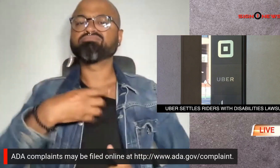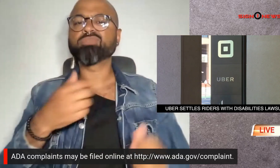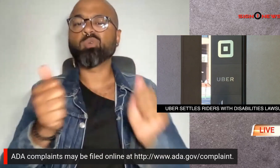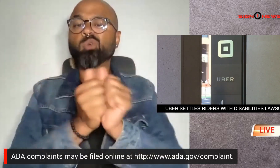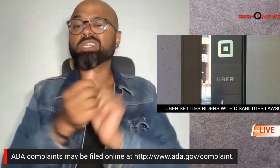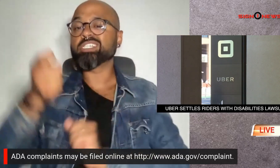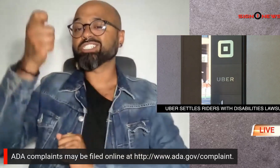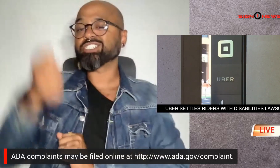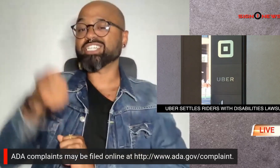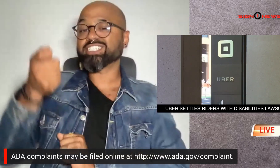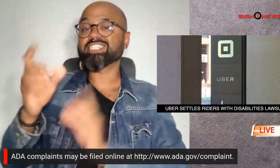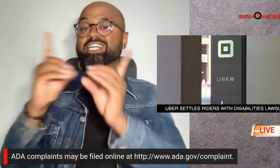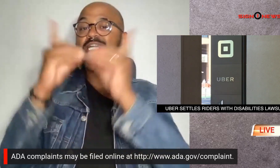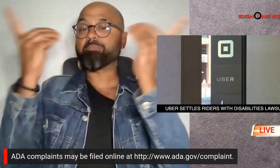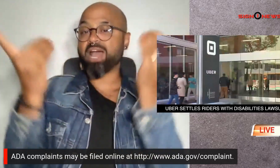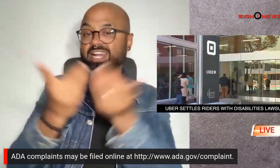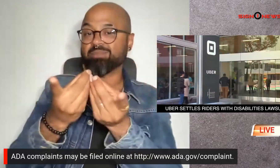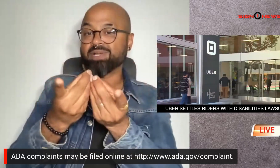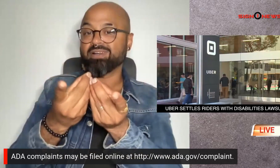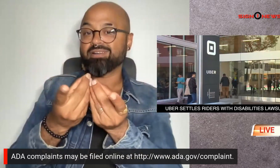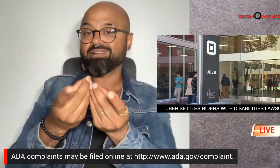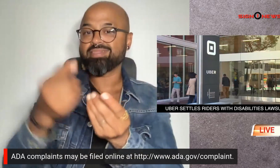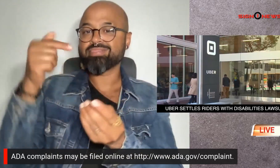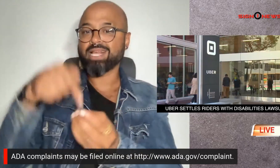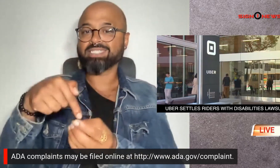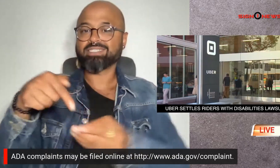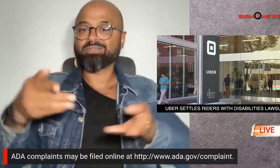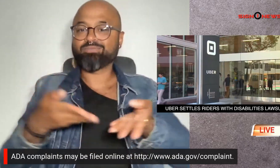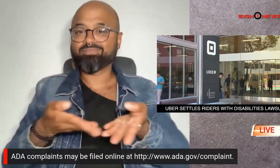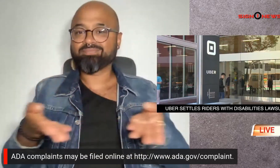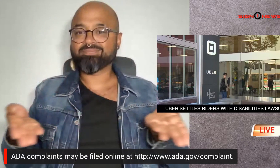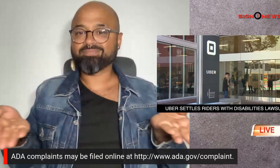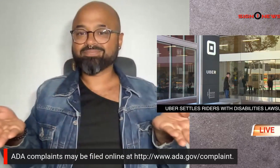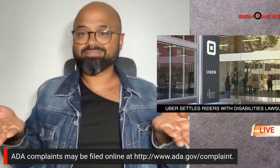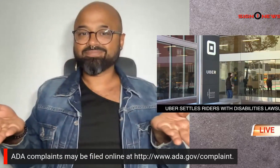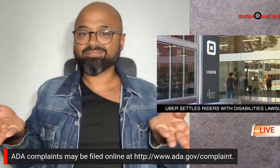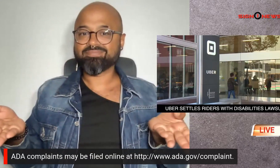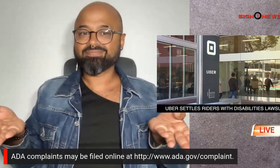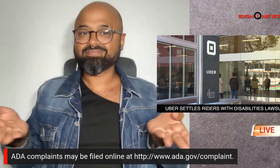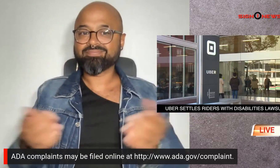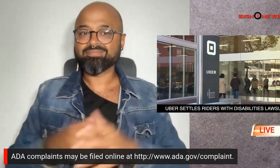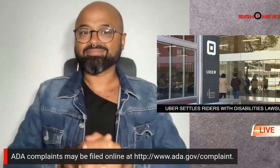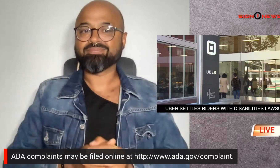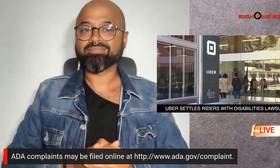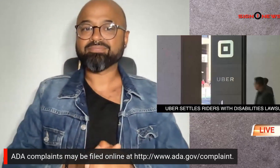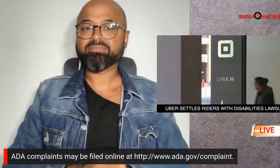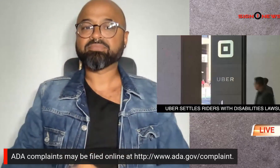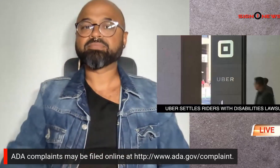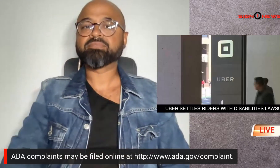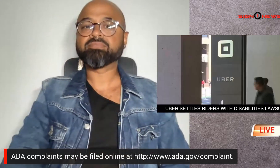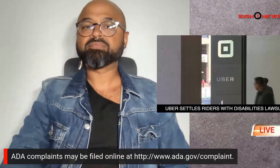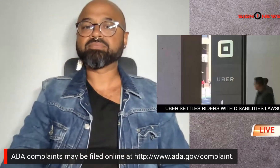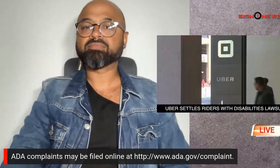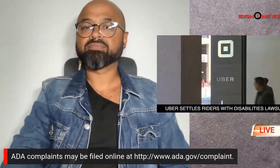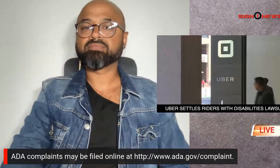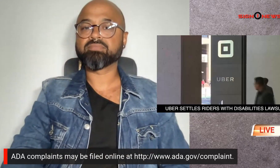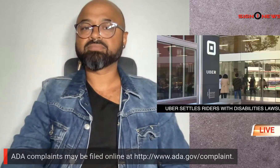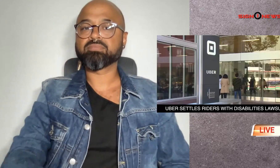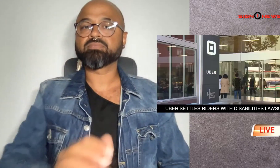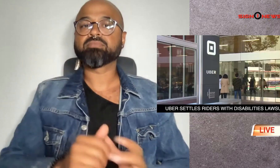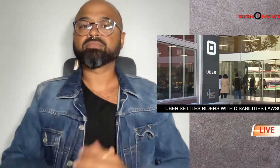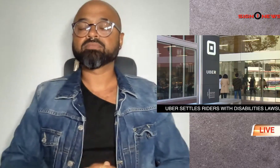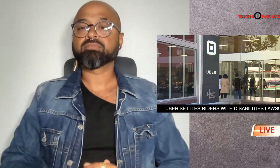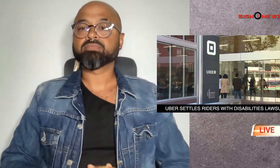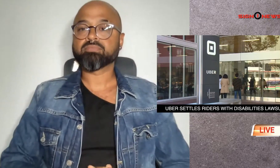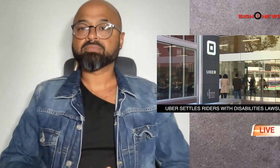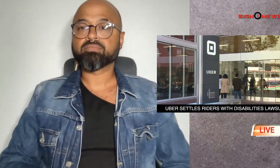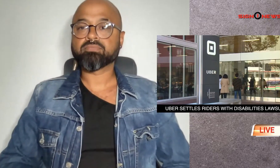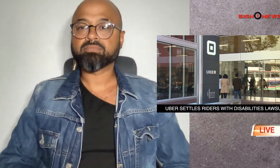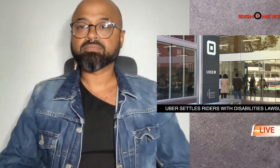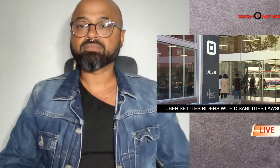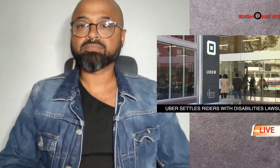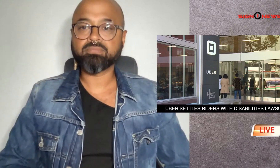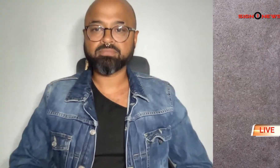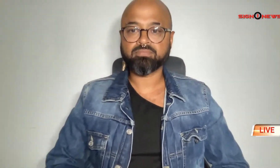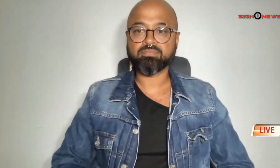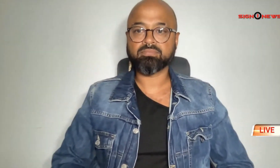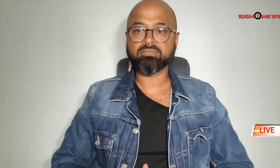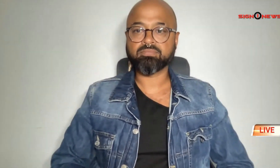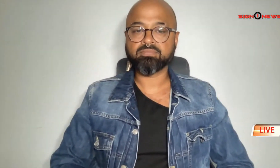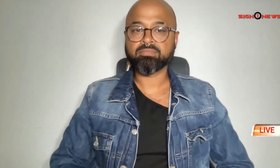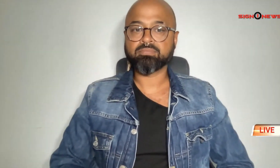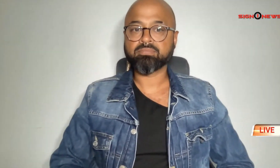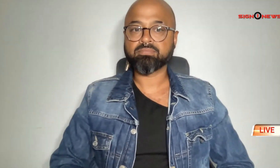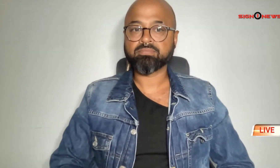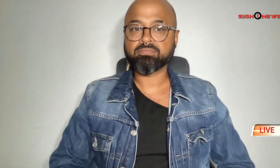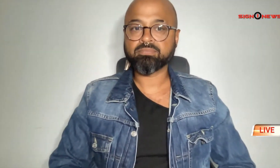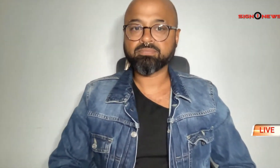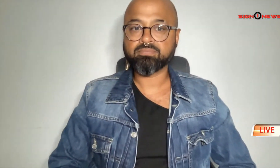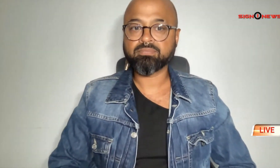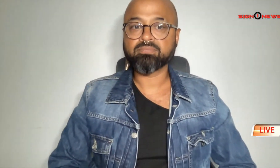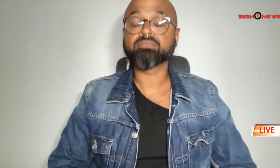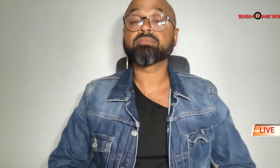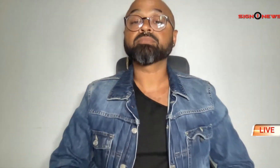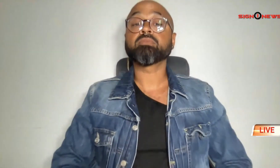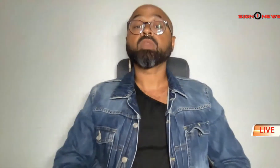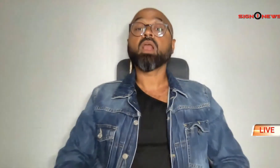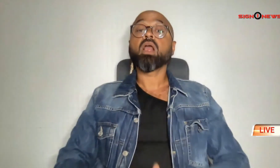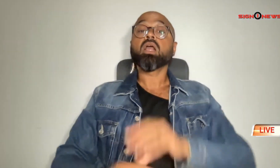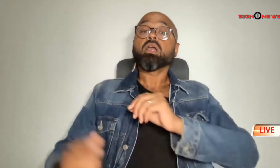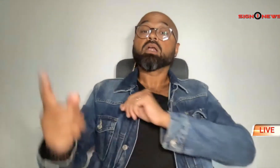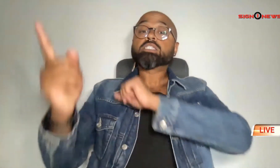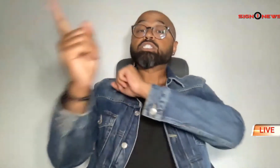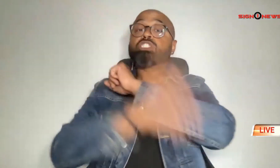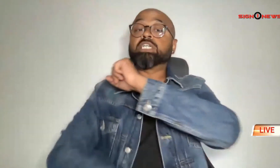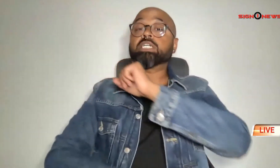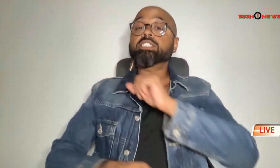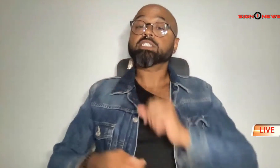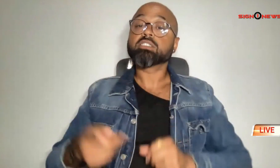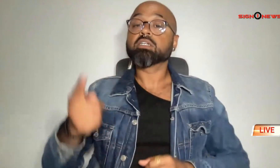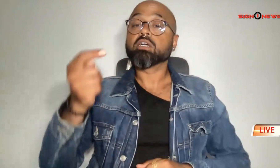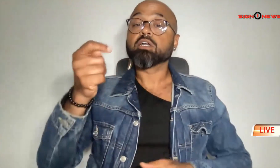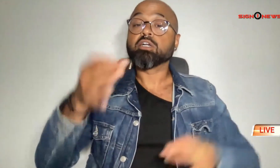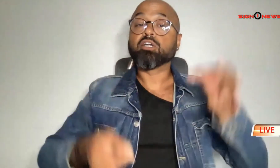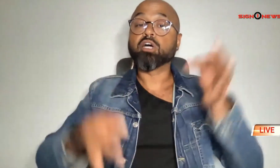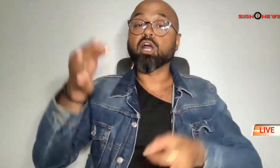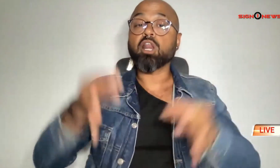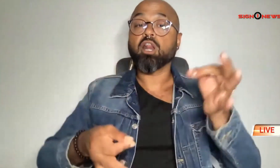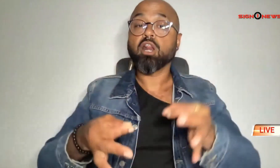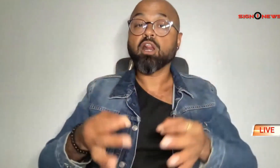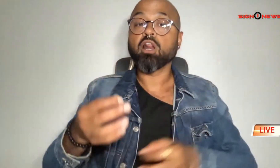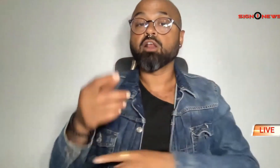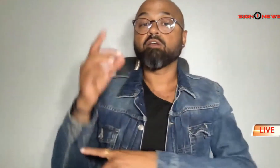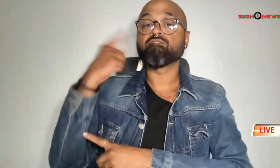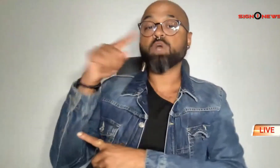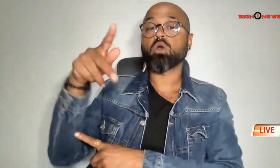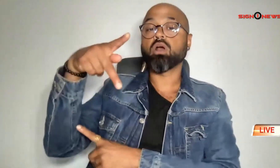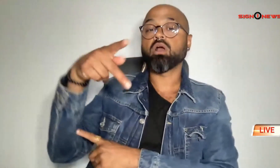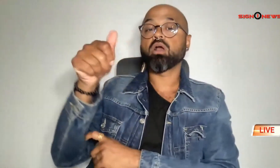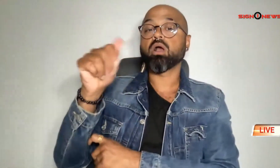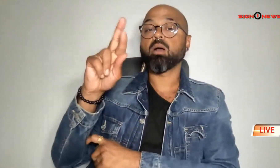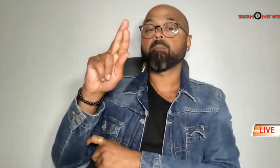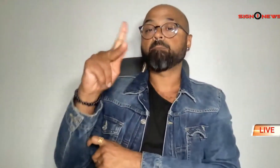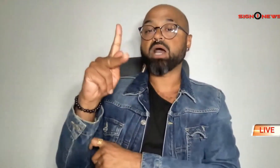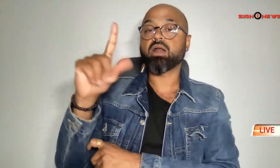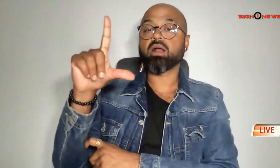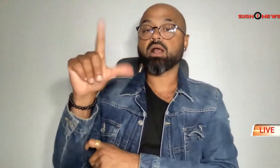rights have been violated you can file a complaint with the Justice Department at this website